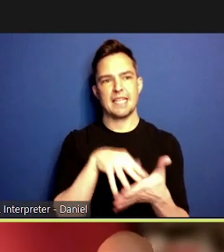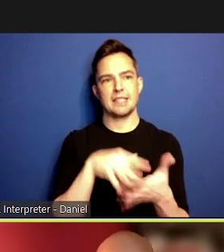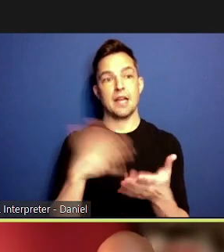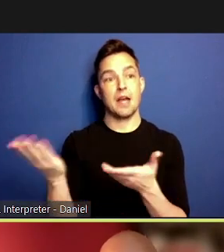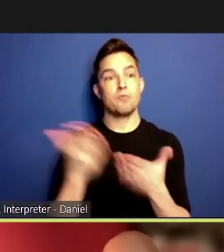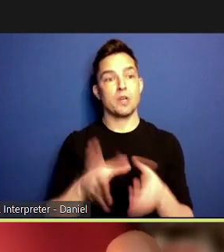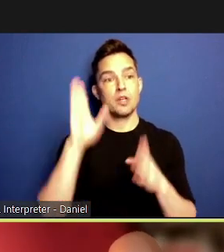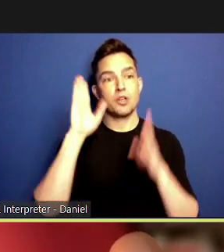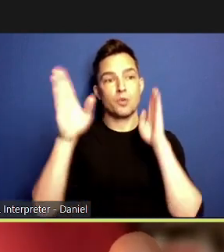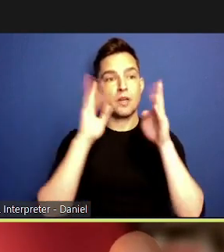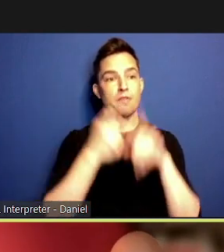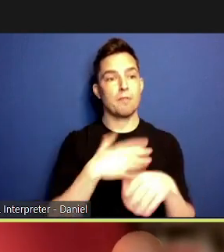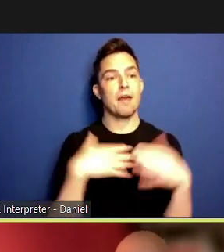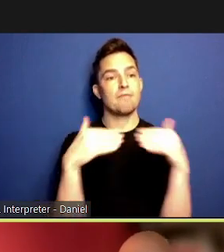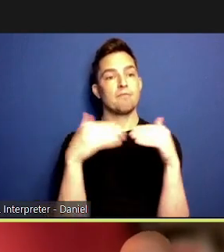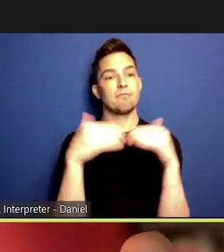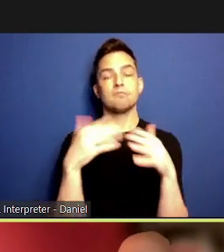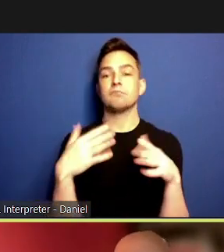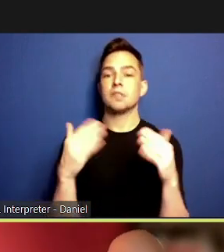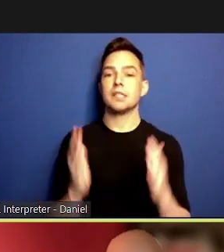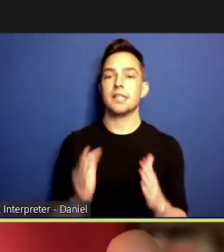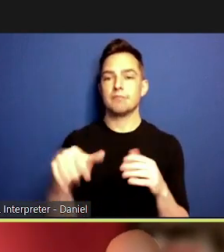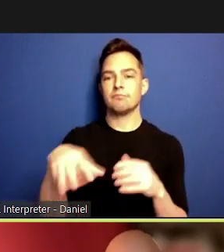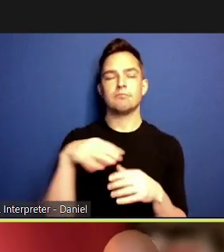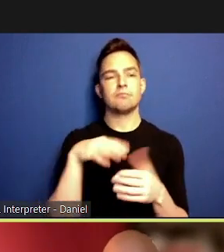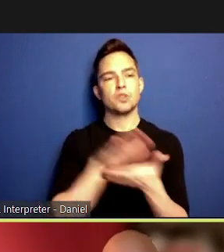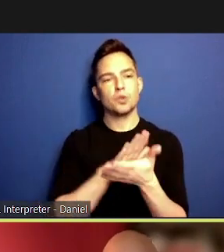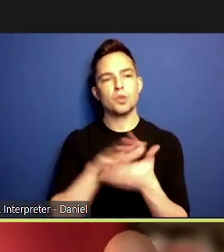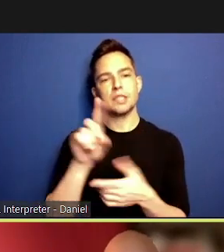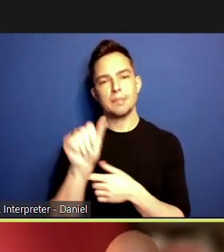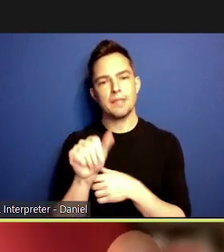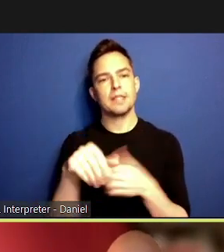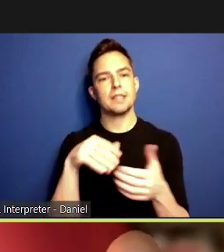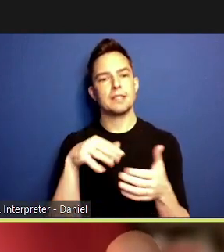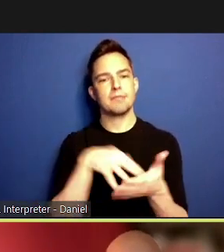from my fellow colleagues at the School of Disability Studies and the Faculty of Community